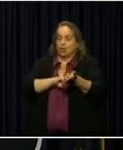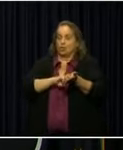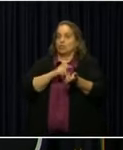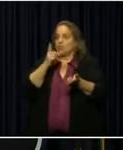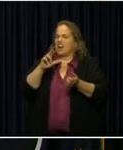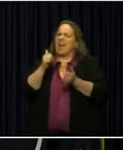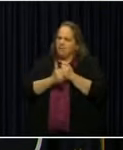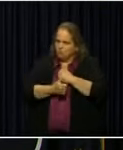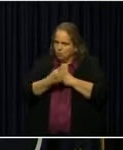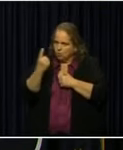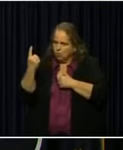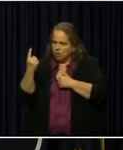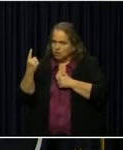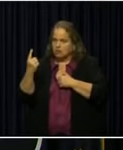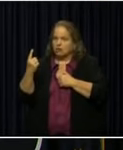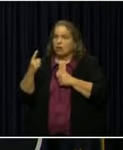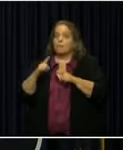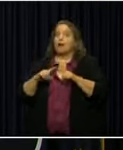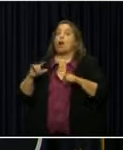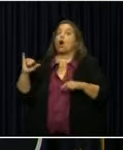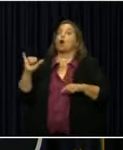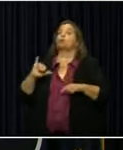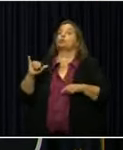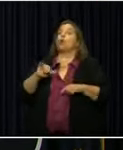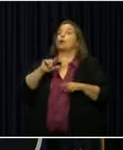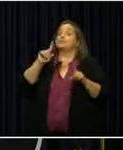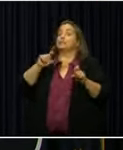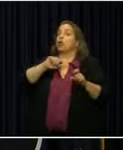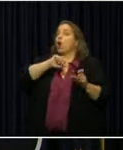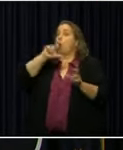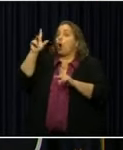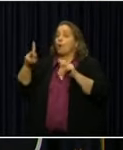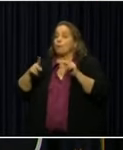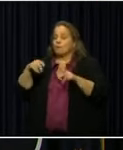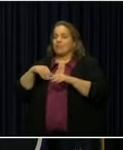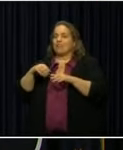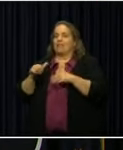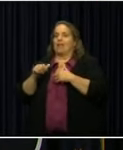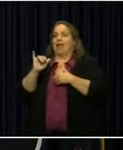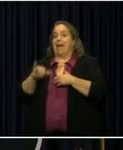BACK TO SOME OF THE THINGS WE WERE ABLE TO DO, BUT OPPORTUNITY SOMEBODY CAN TEST POSITIVE AND